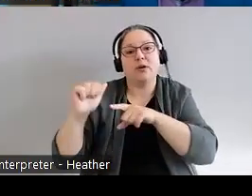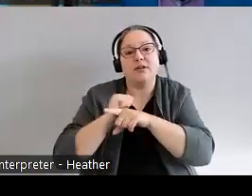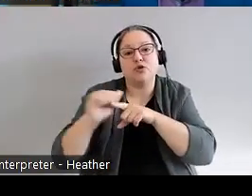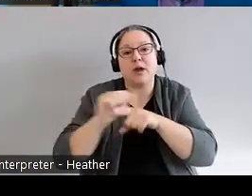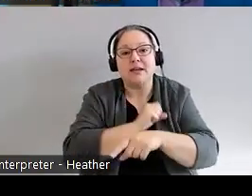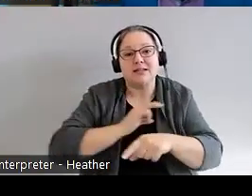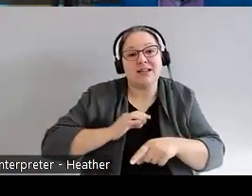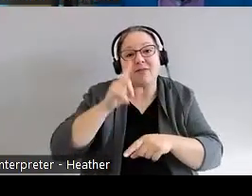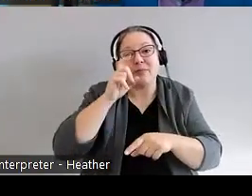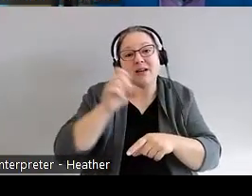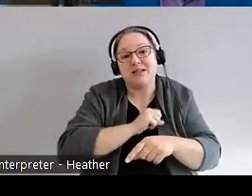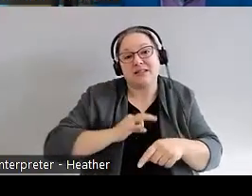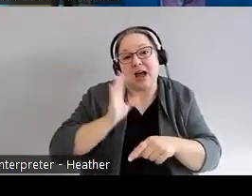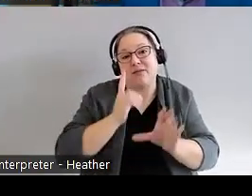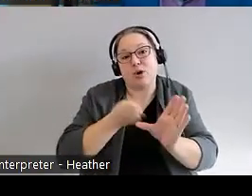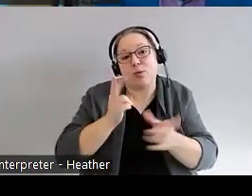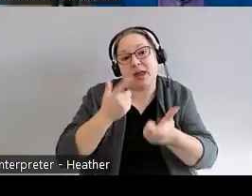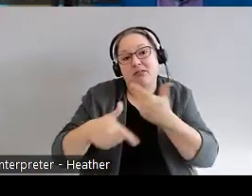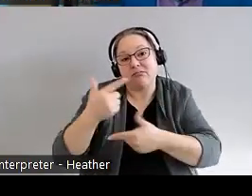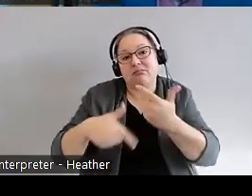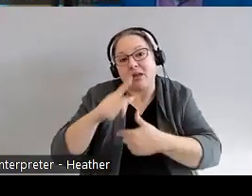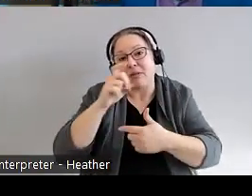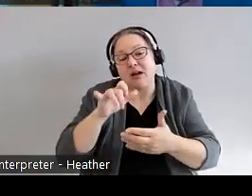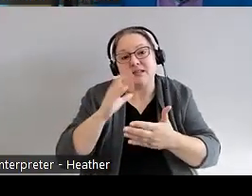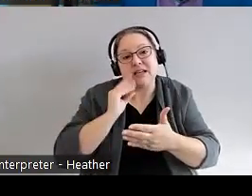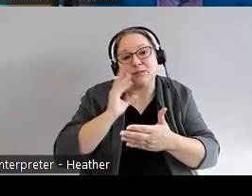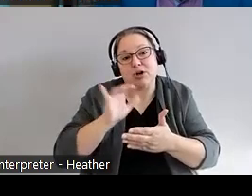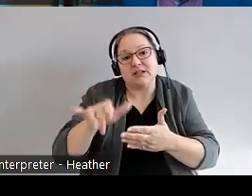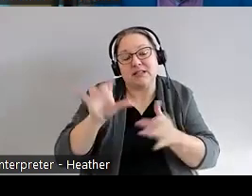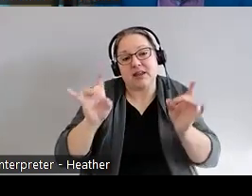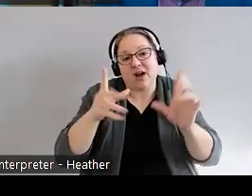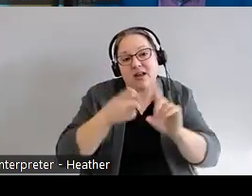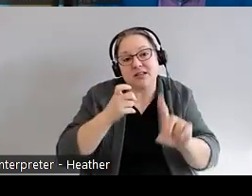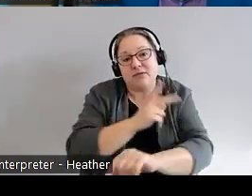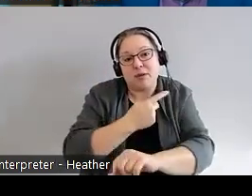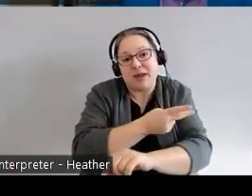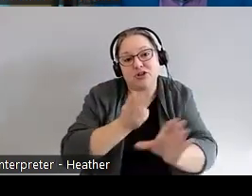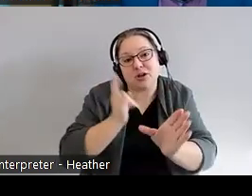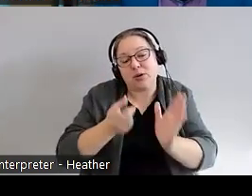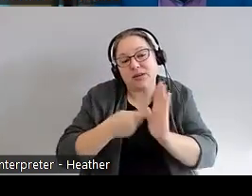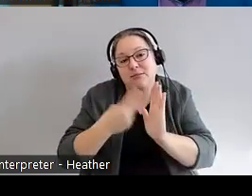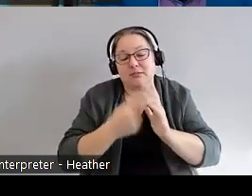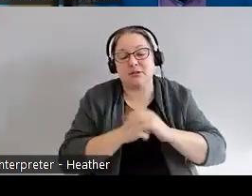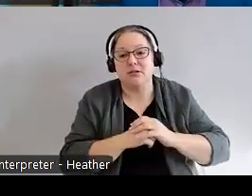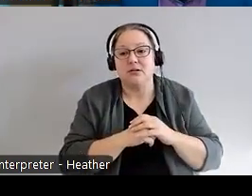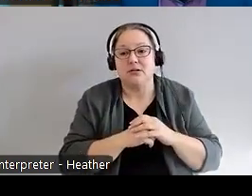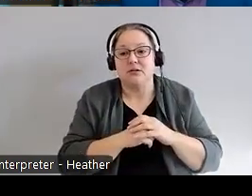quit uh because of the experience of uh violence uh from a patient. Um the uh vendor uh excuse me,